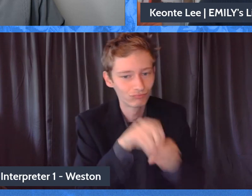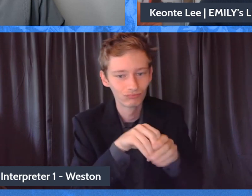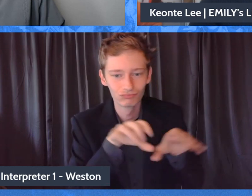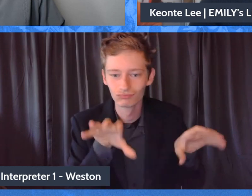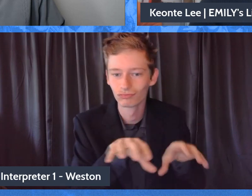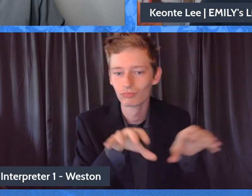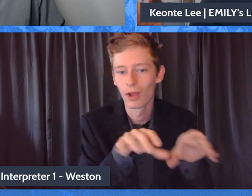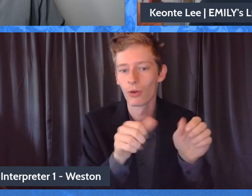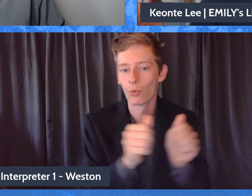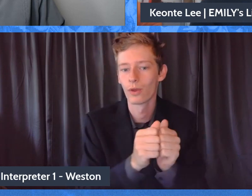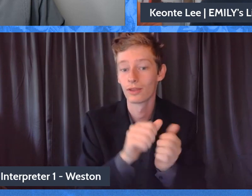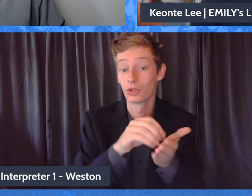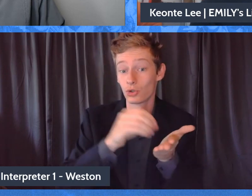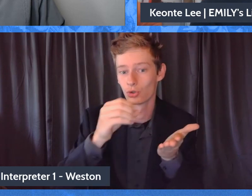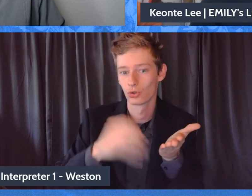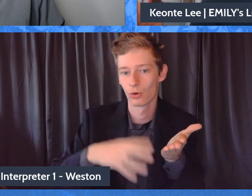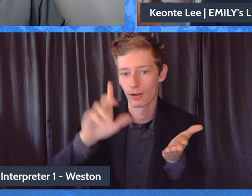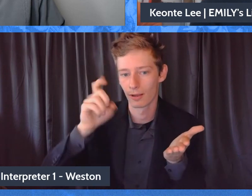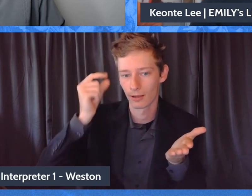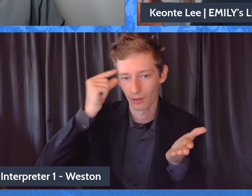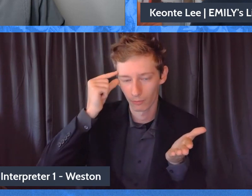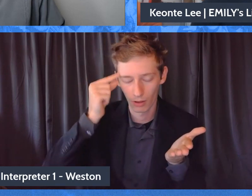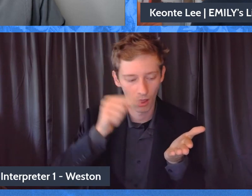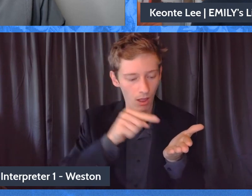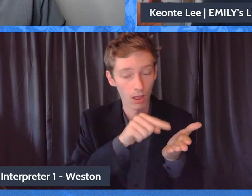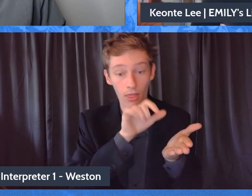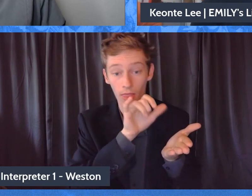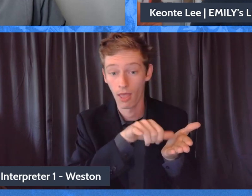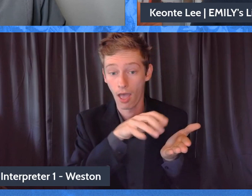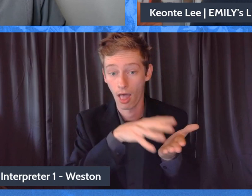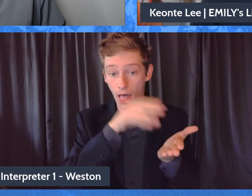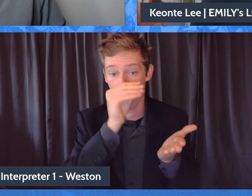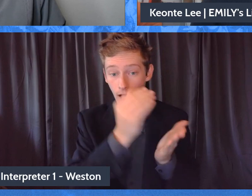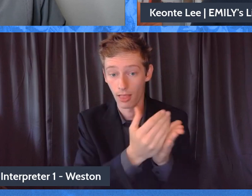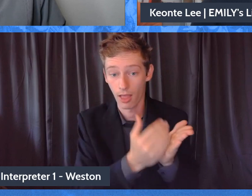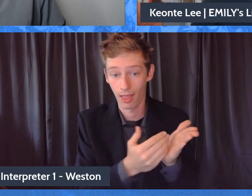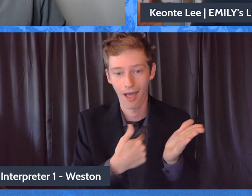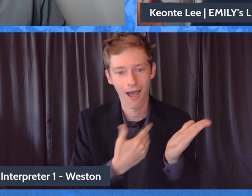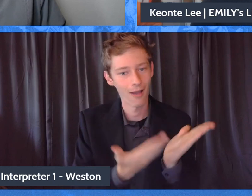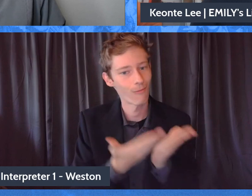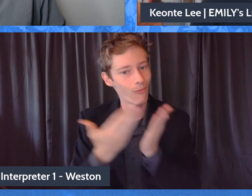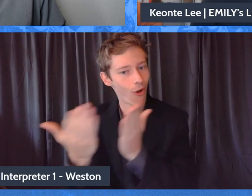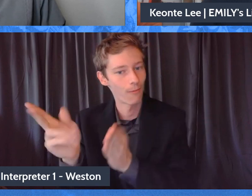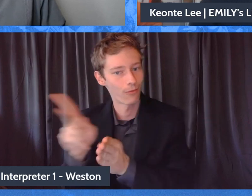And I think I took the lessons at Spelman to my other professional opportunities all the way up to EMILY's List,